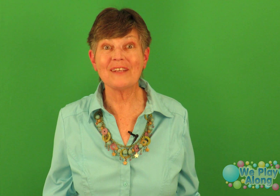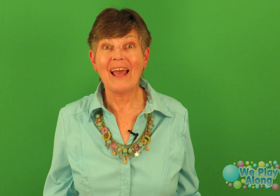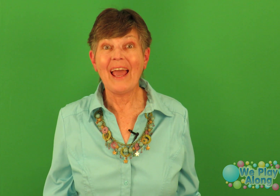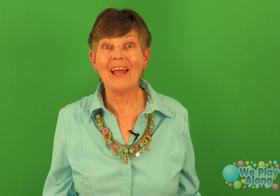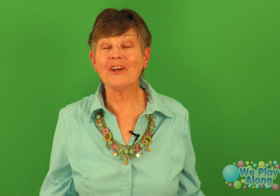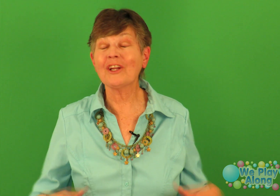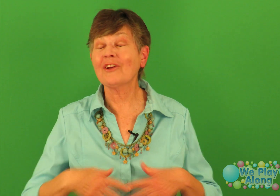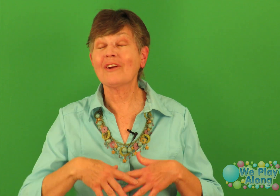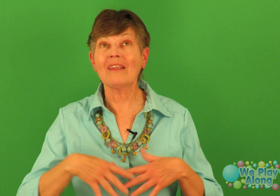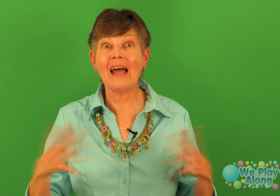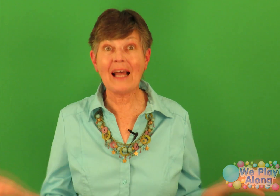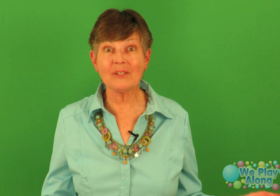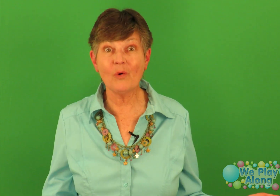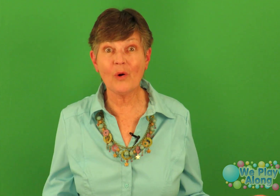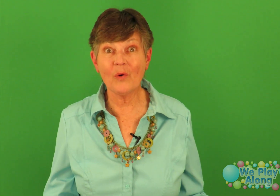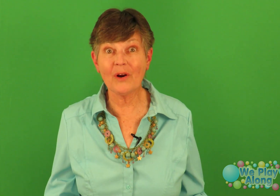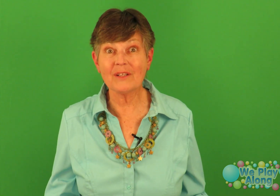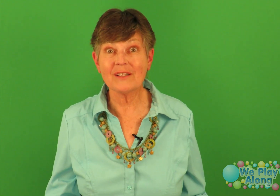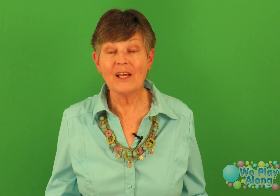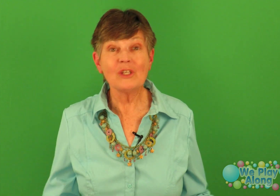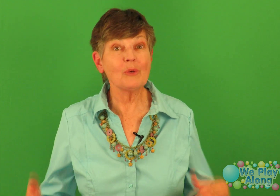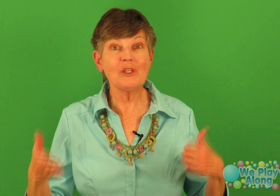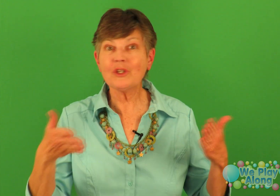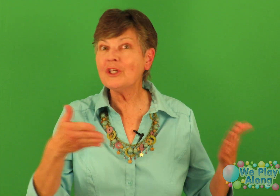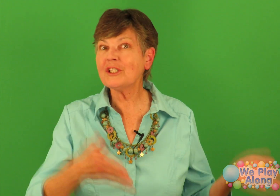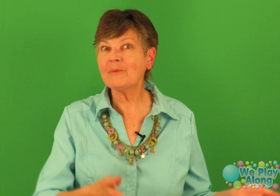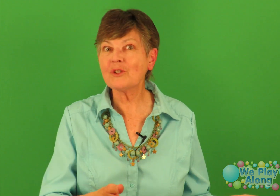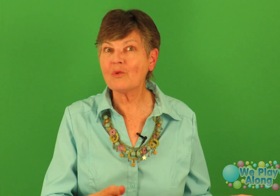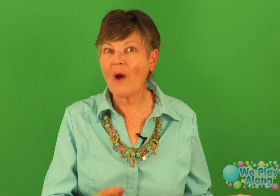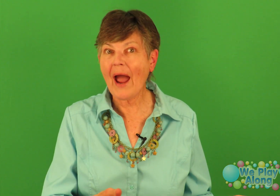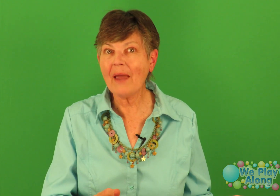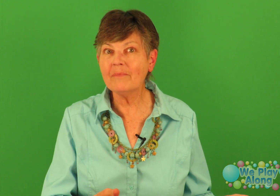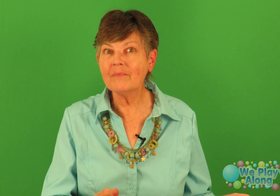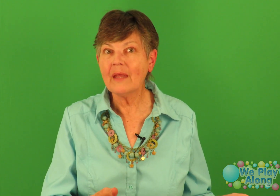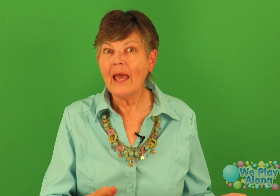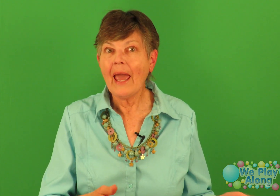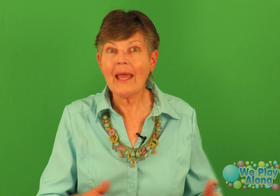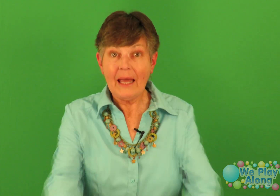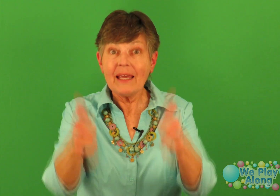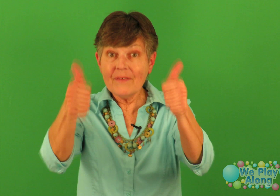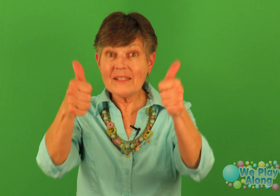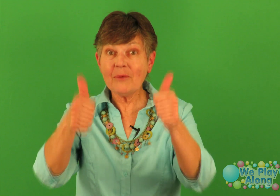and you're gonna learn lots more words so be sure you subscribe and give us a